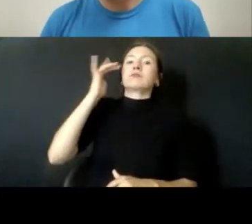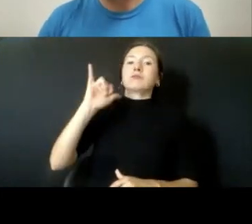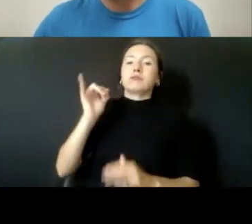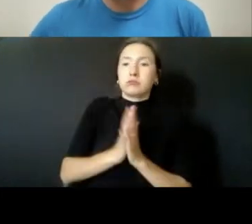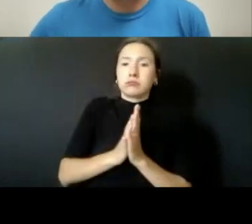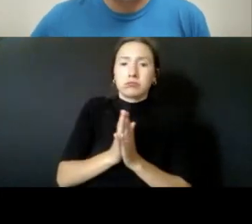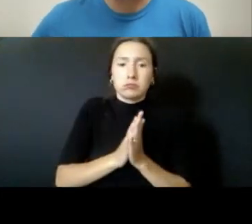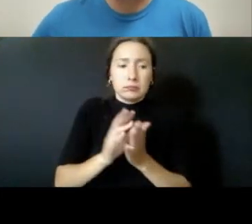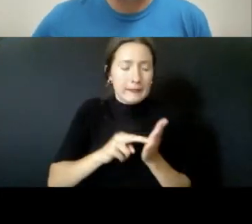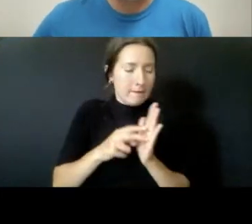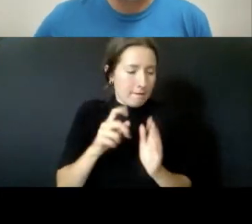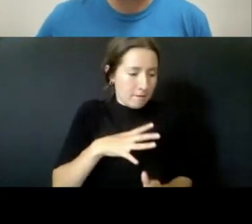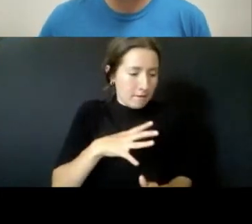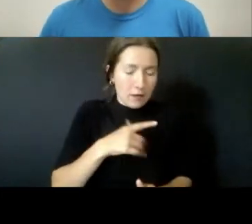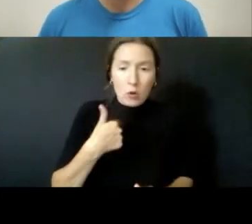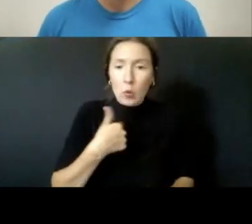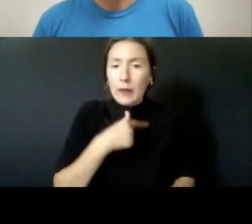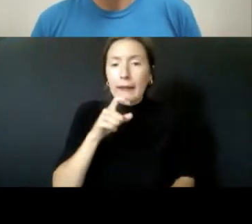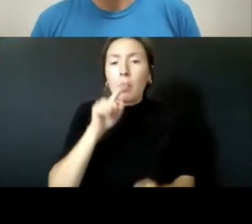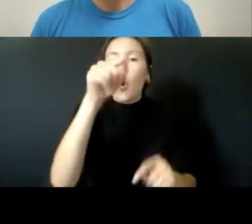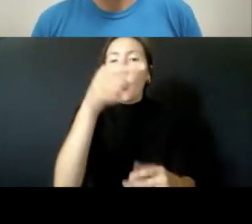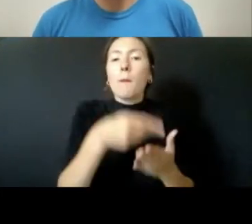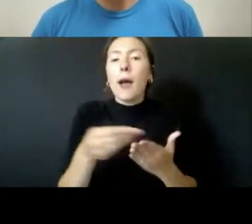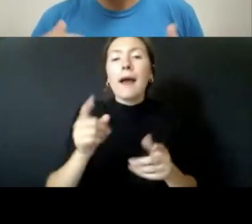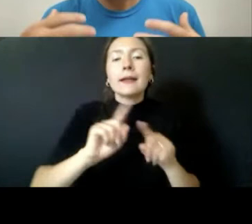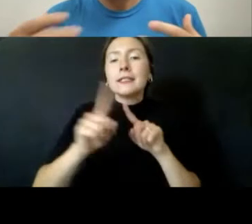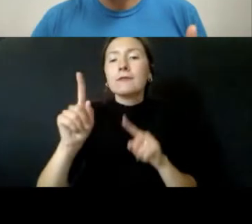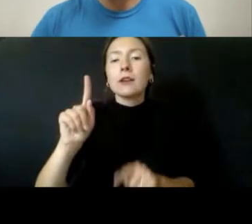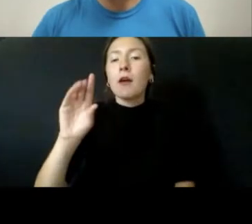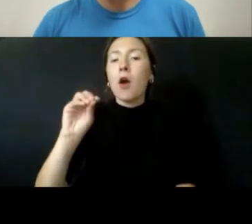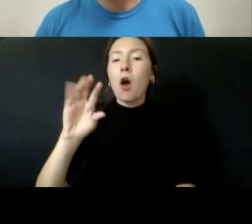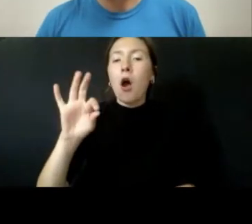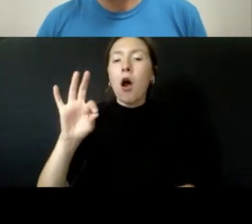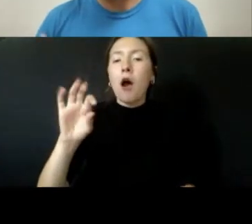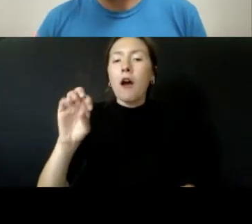don't want to use an authoring tool anymore and you can say hey this is why and now i'm going